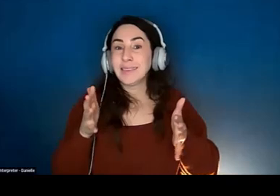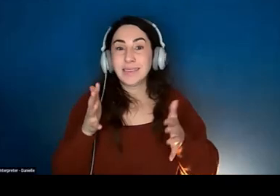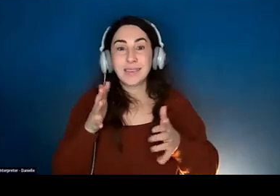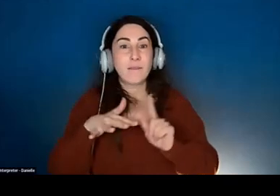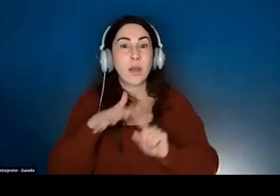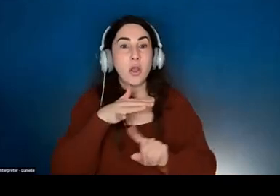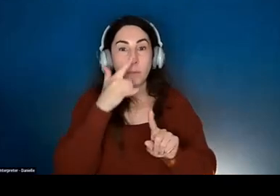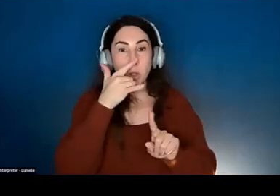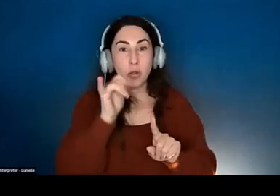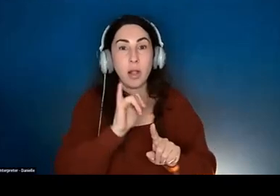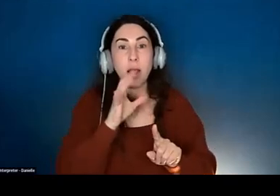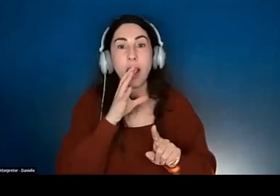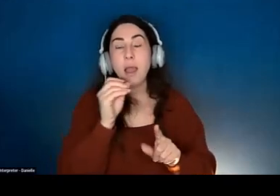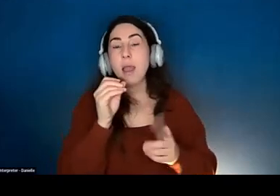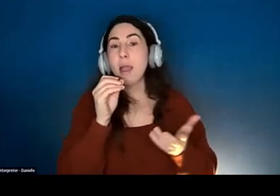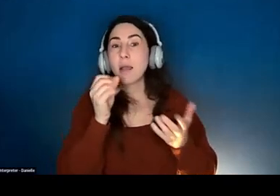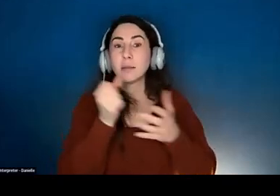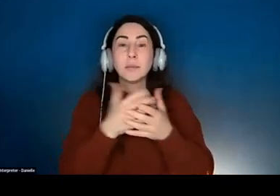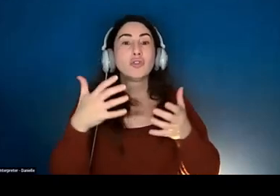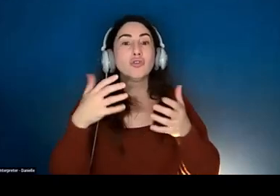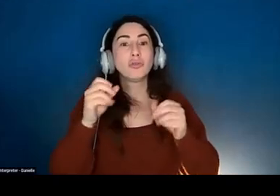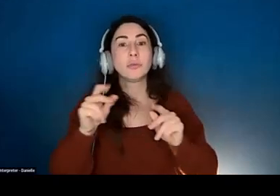looking for trends, expansion, et cetera, in the future.